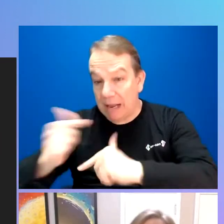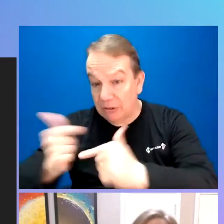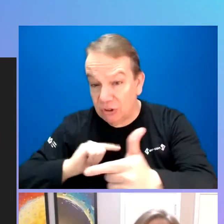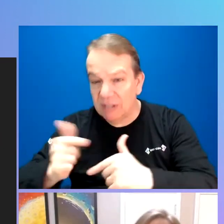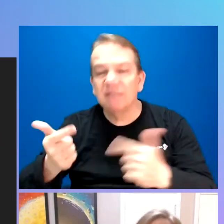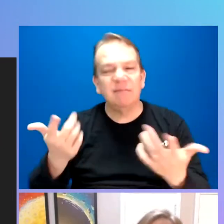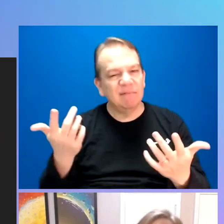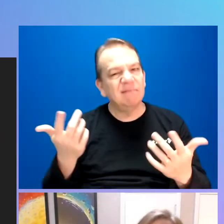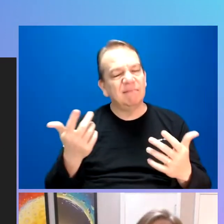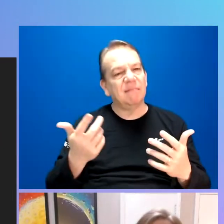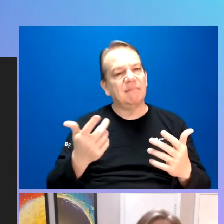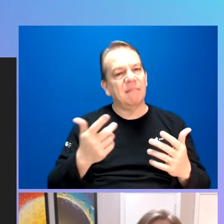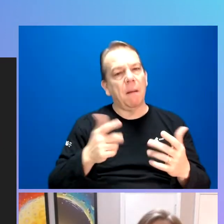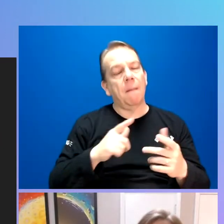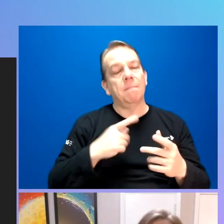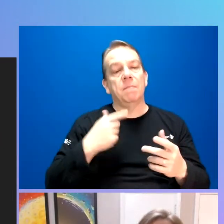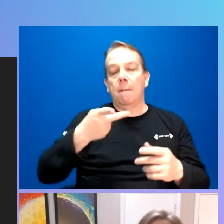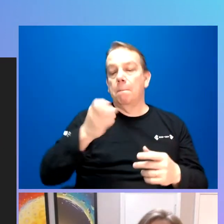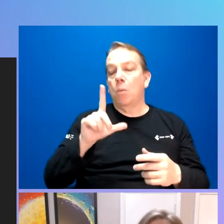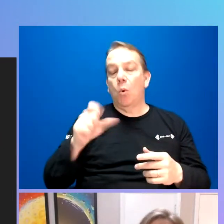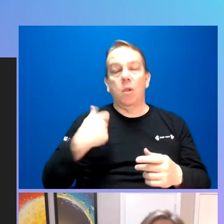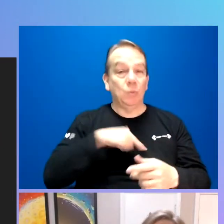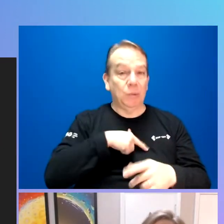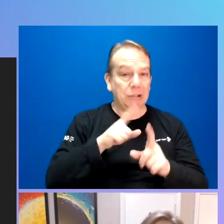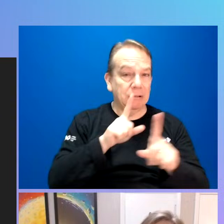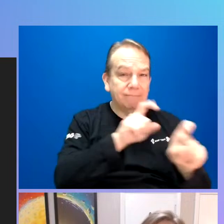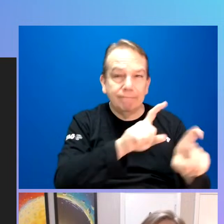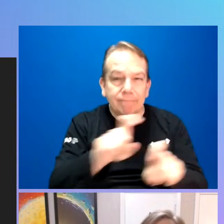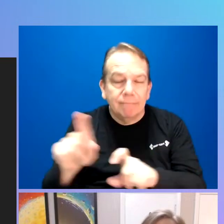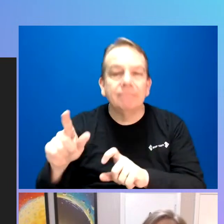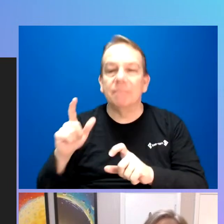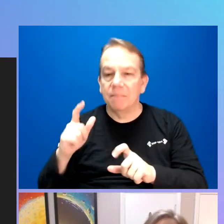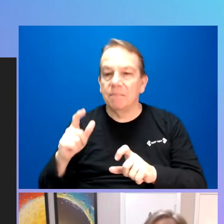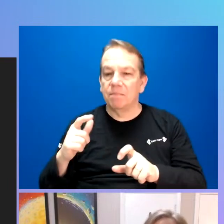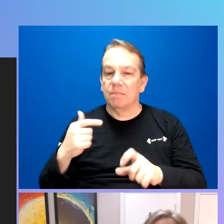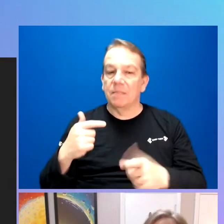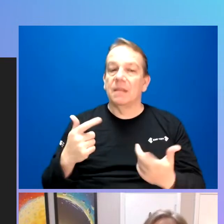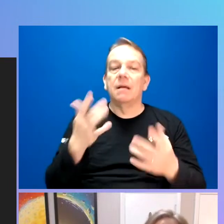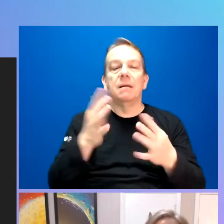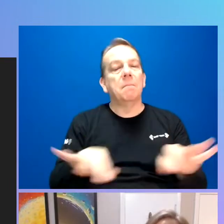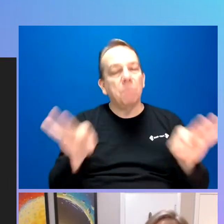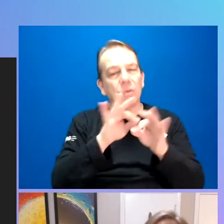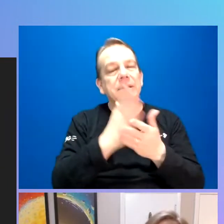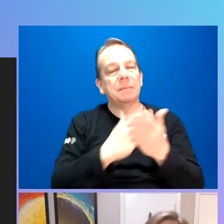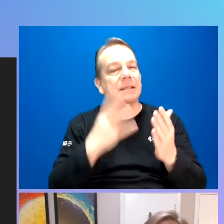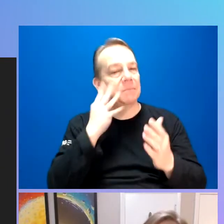create. But for assistive technologies, there are some additional important experiences